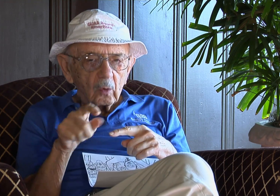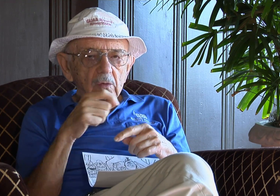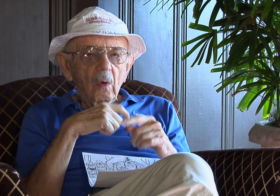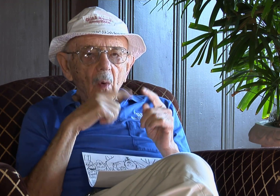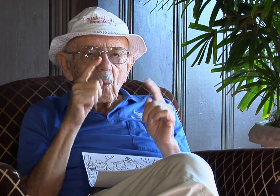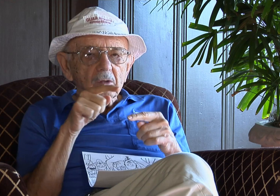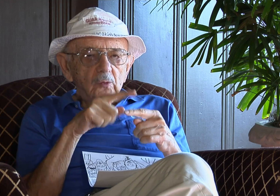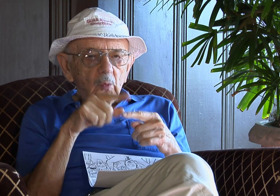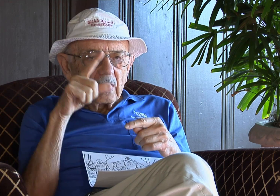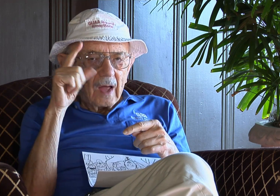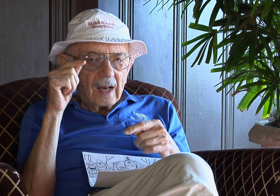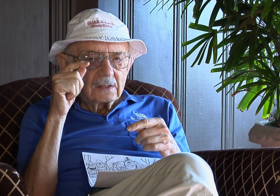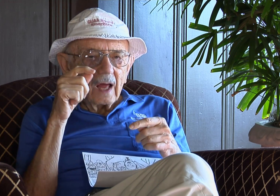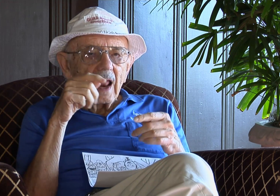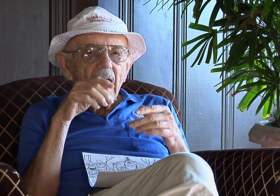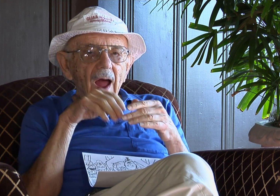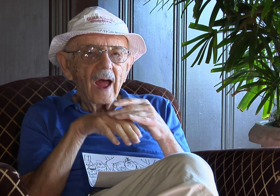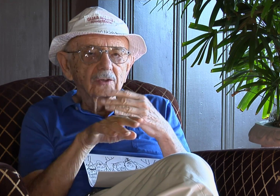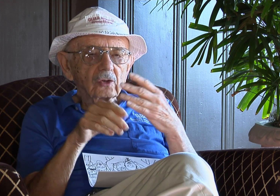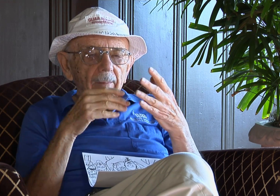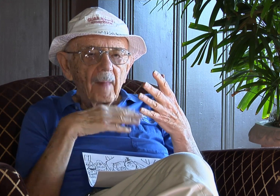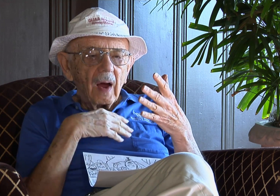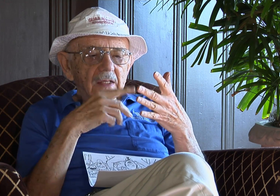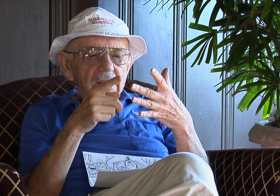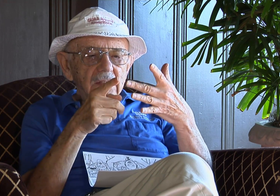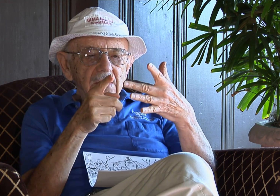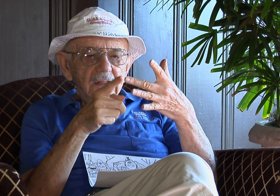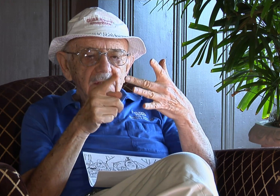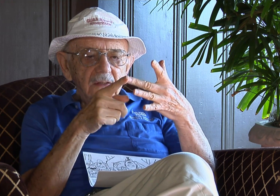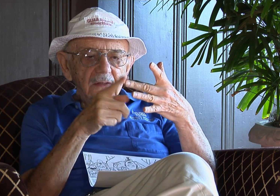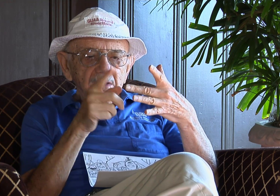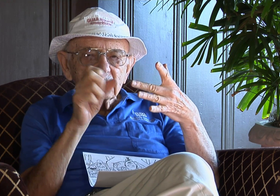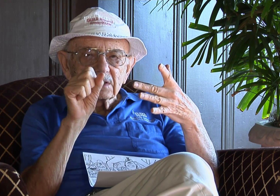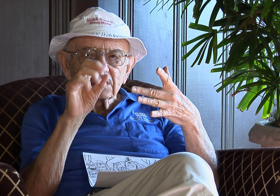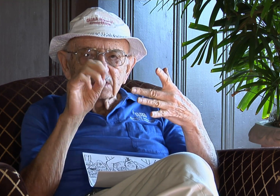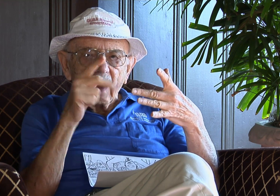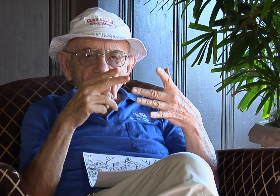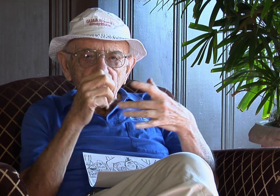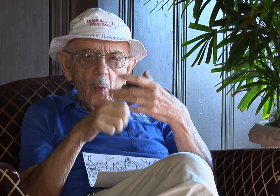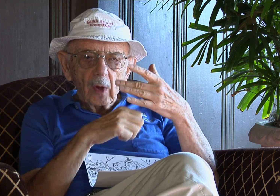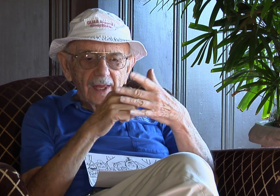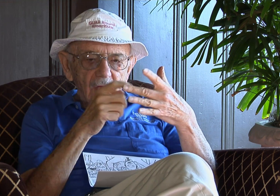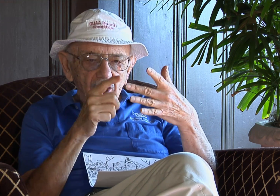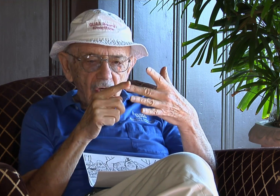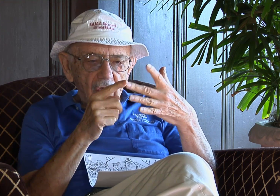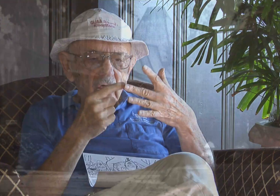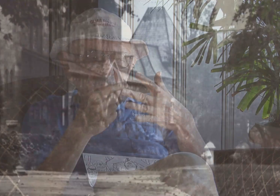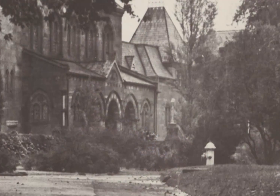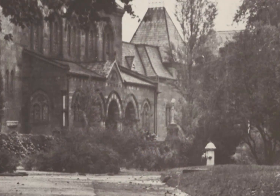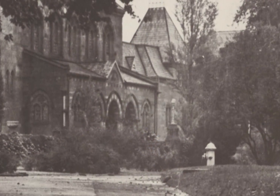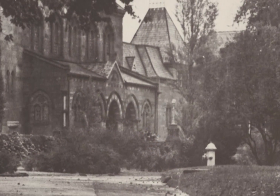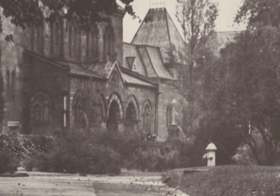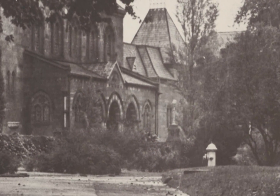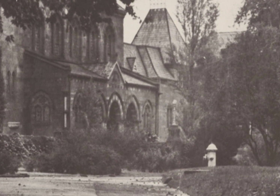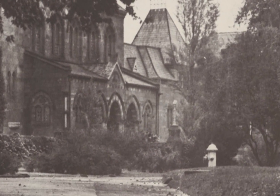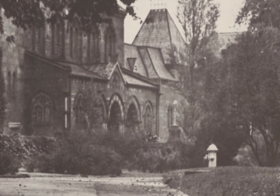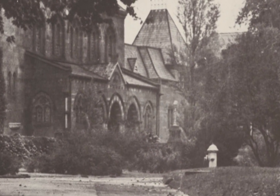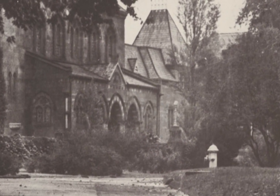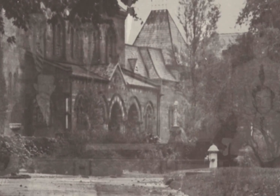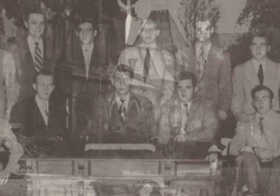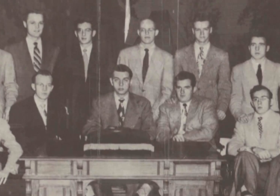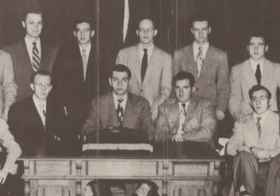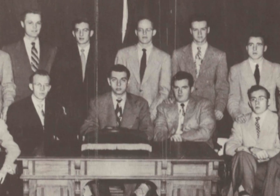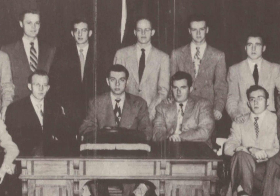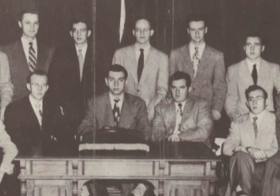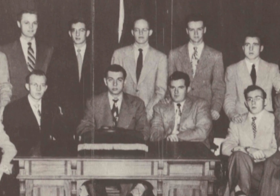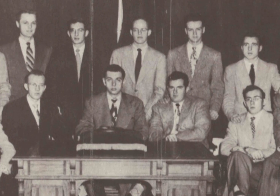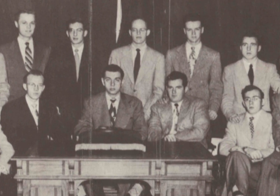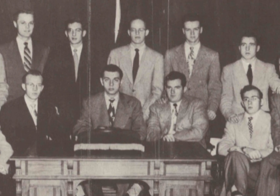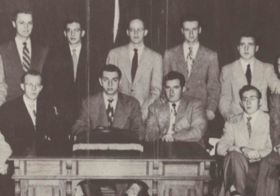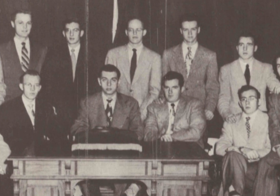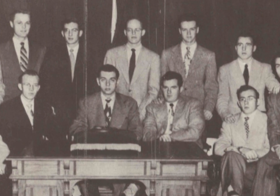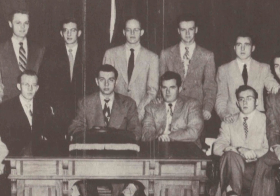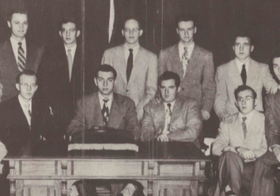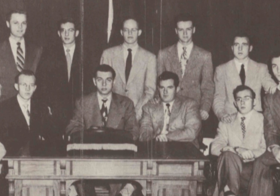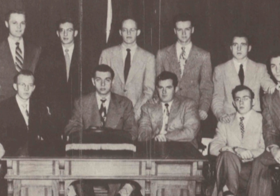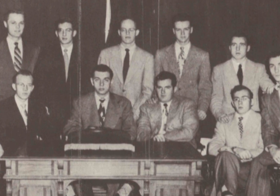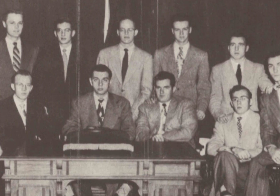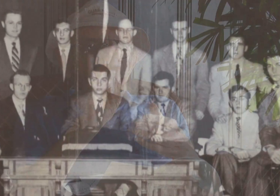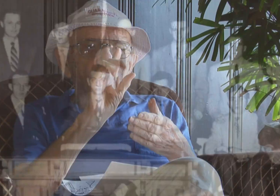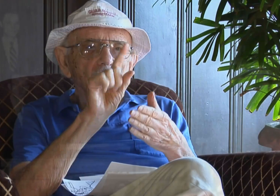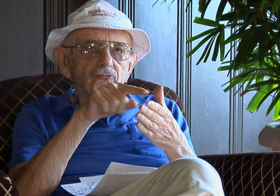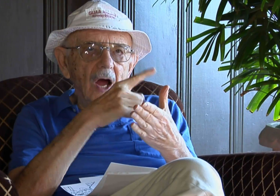So I went to Gallaudet, entering my sophomore year in 1947.